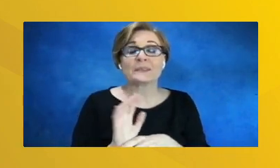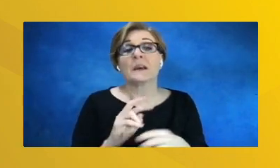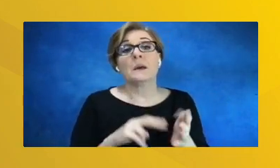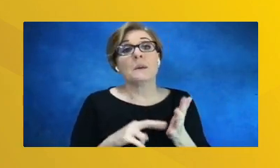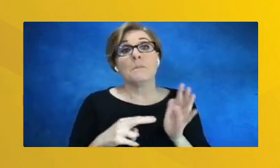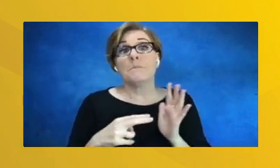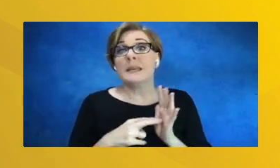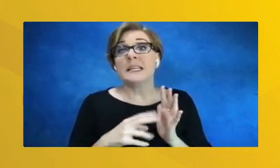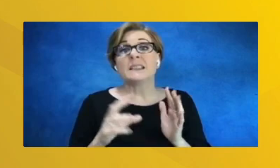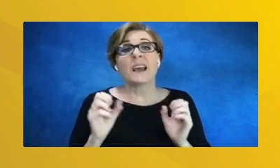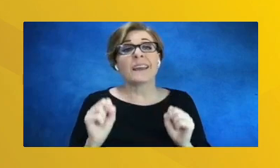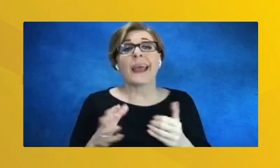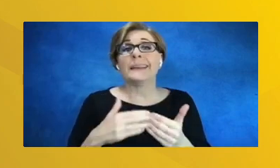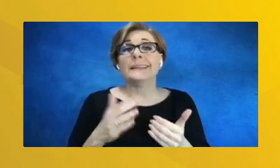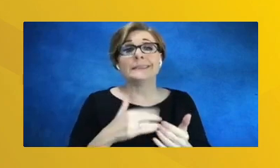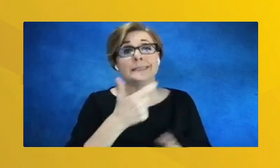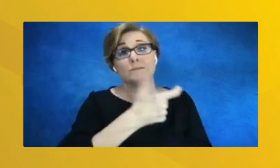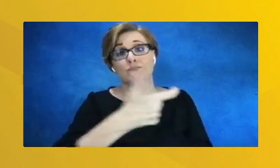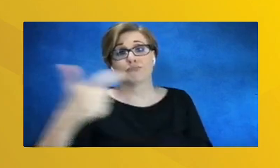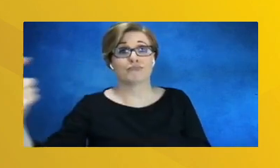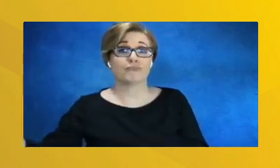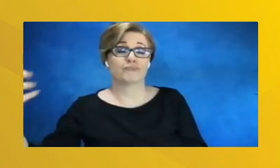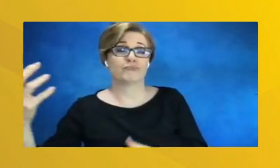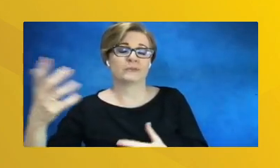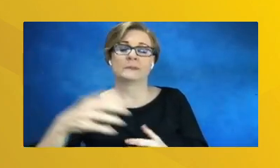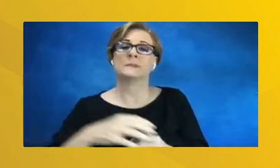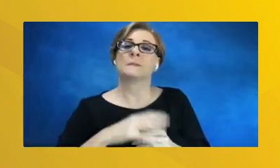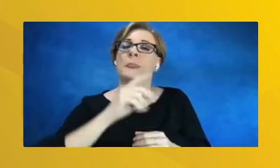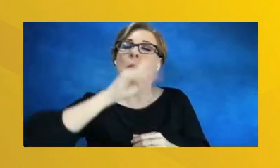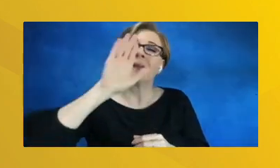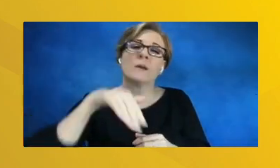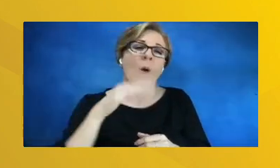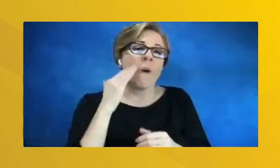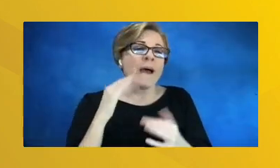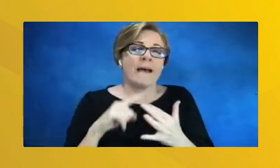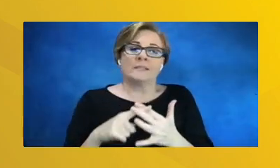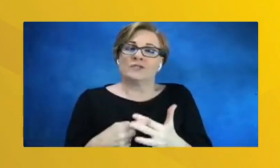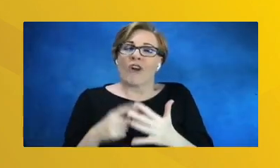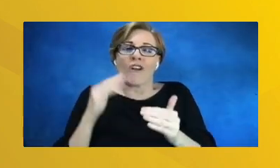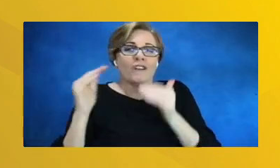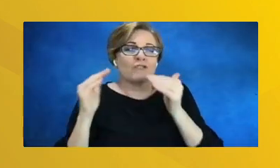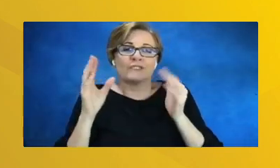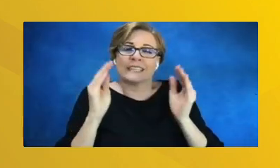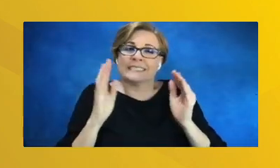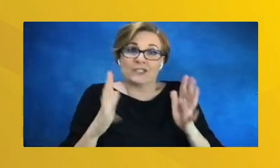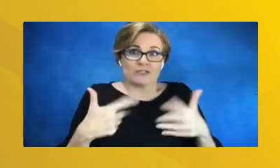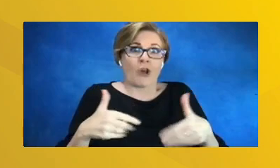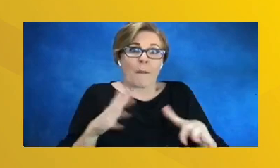We all know that Head Start adults and teachers are extremely busy, but we still want them